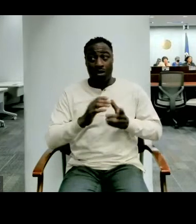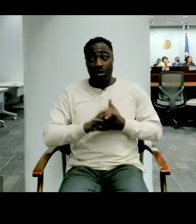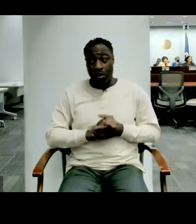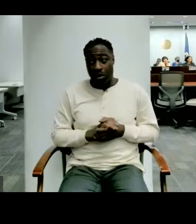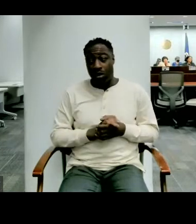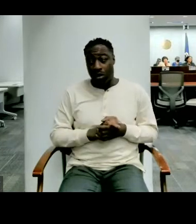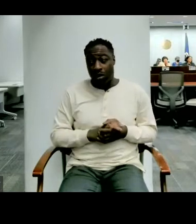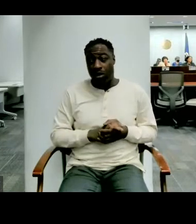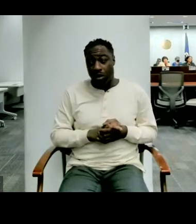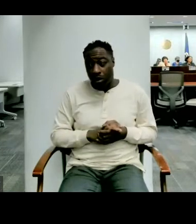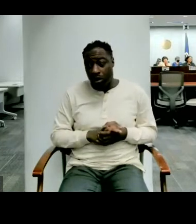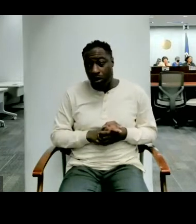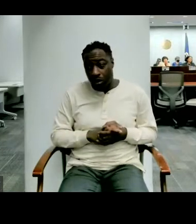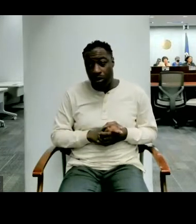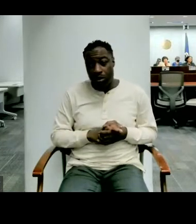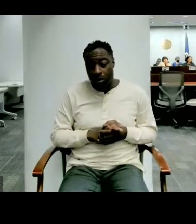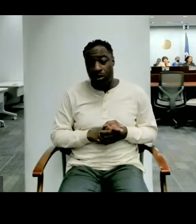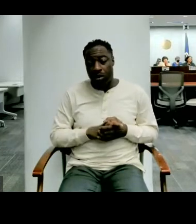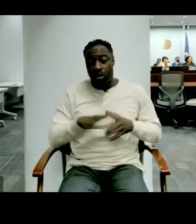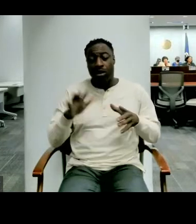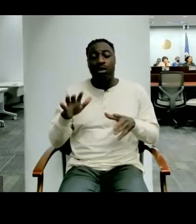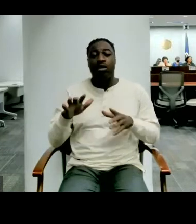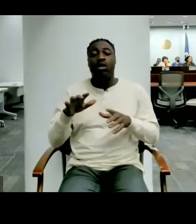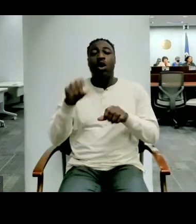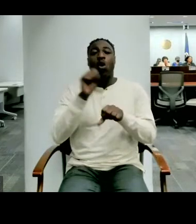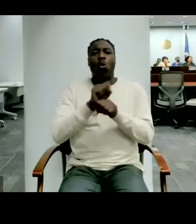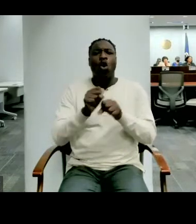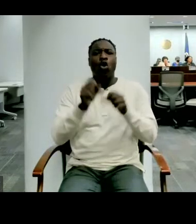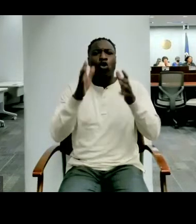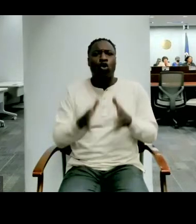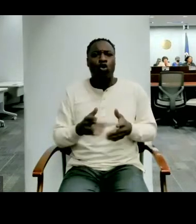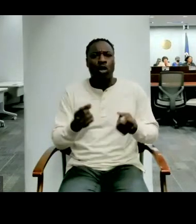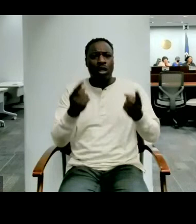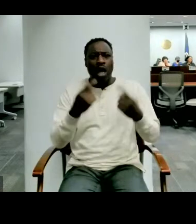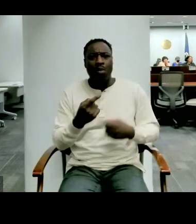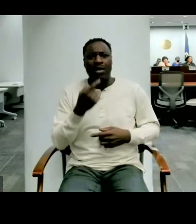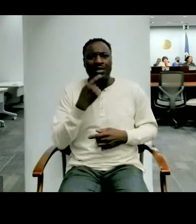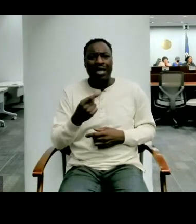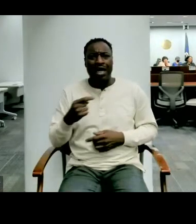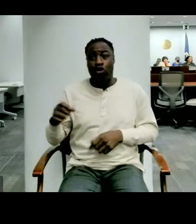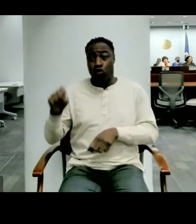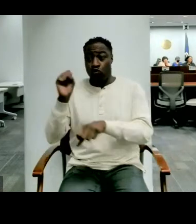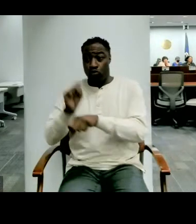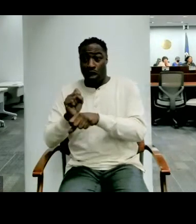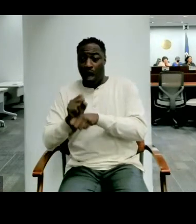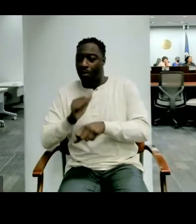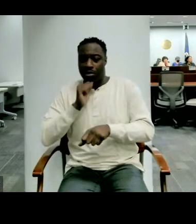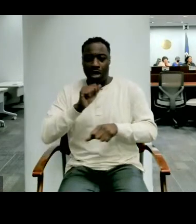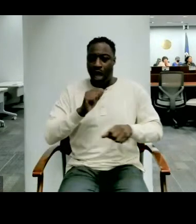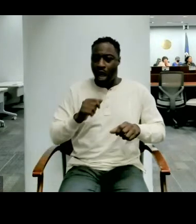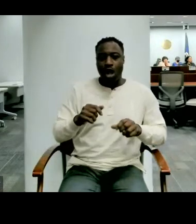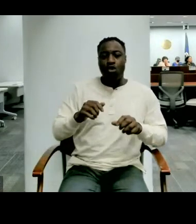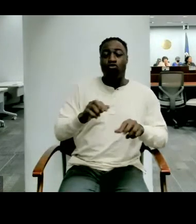um is that employees are coming to us and saying that employers are not respecting the process that